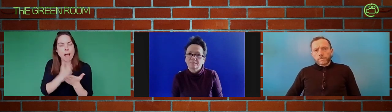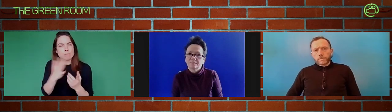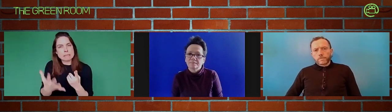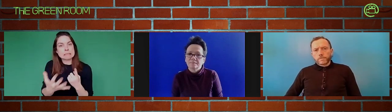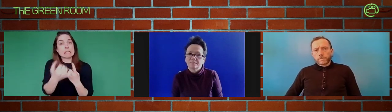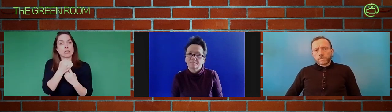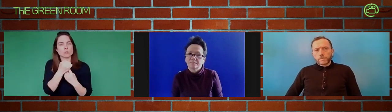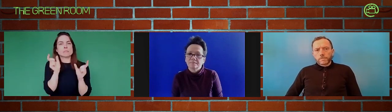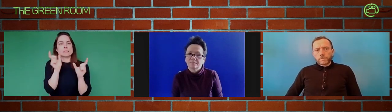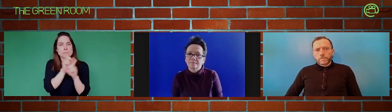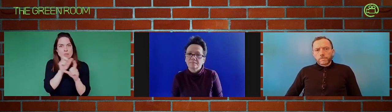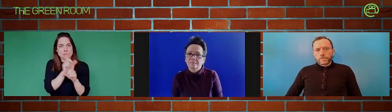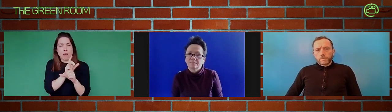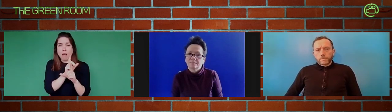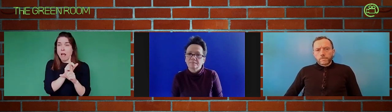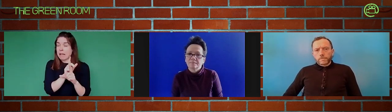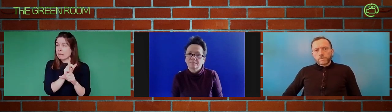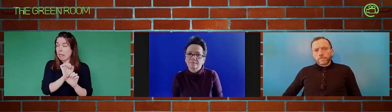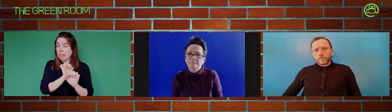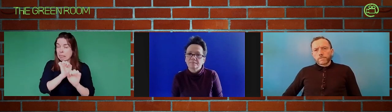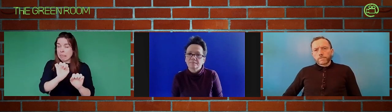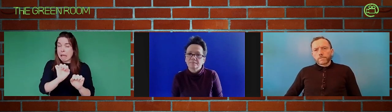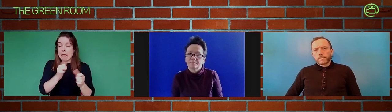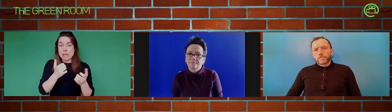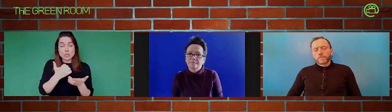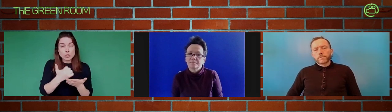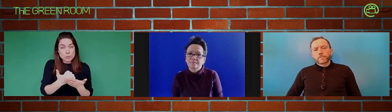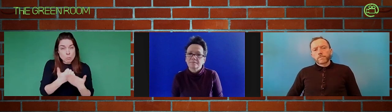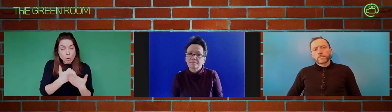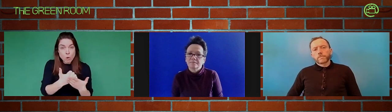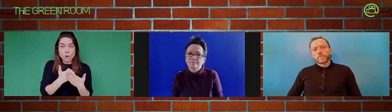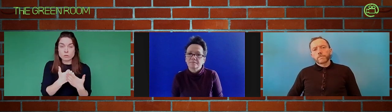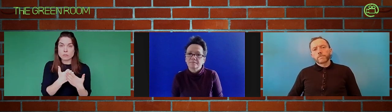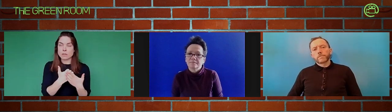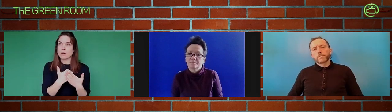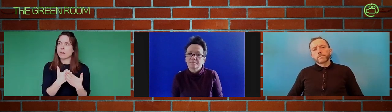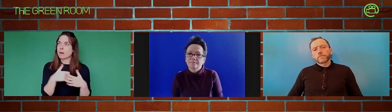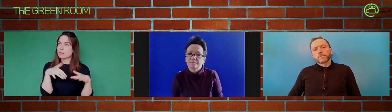incredible support. But also they're open to conversations. We've had conversations with them